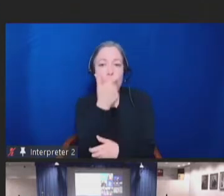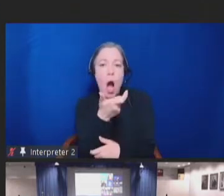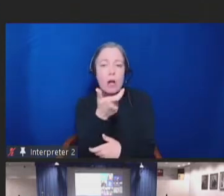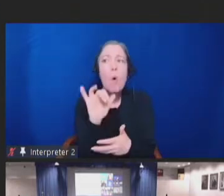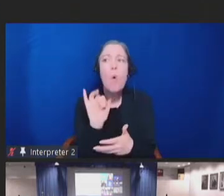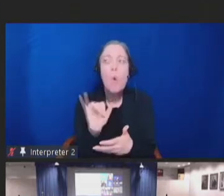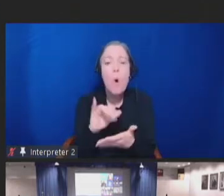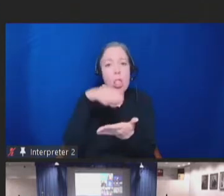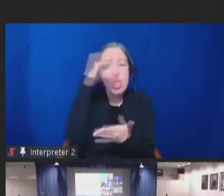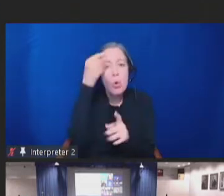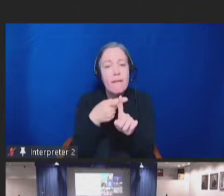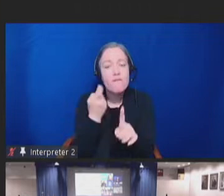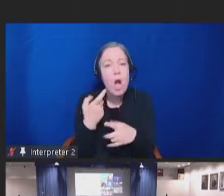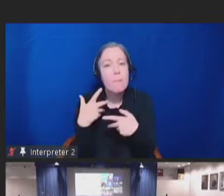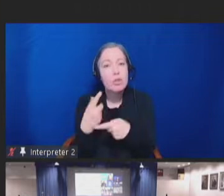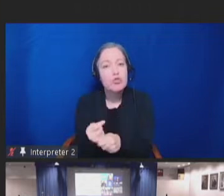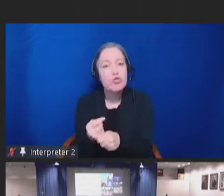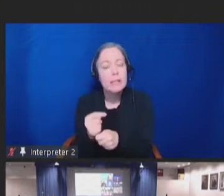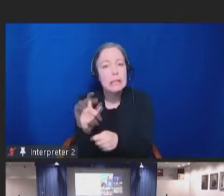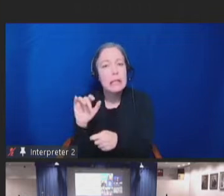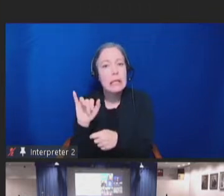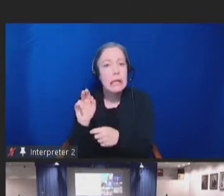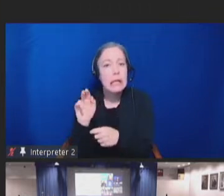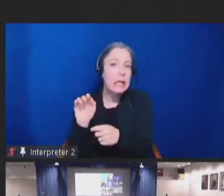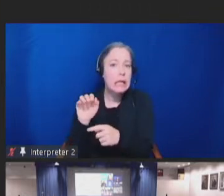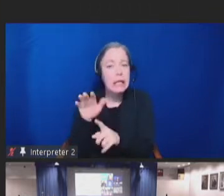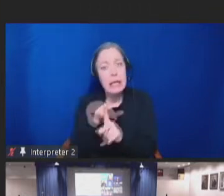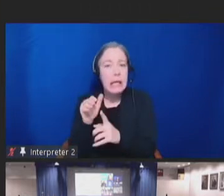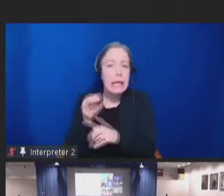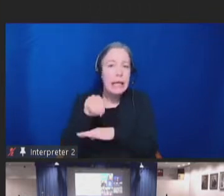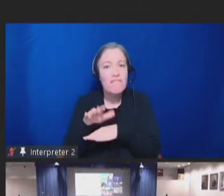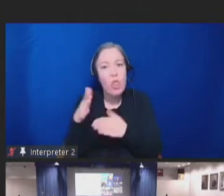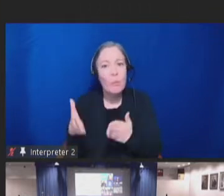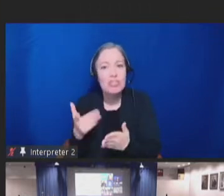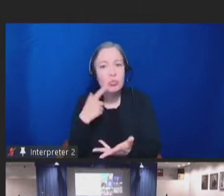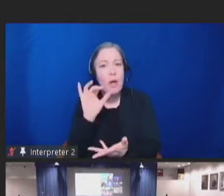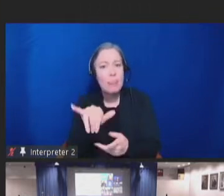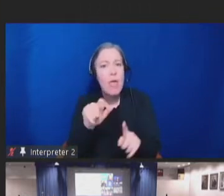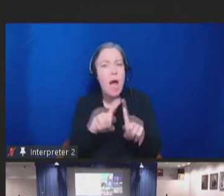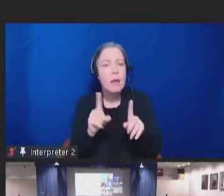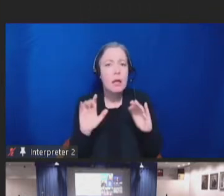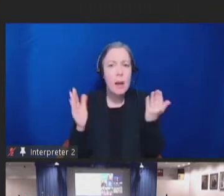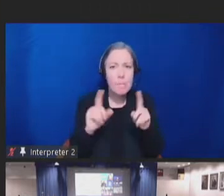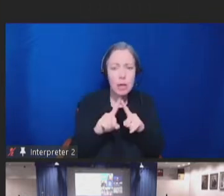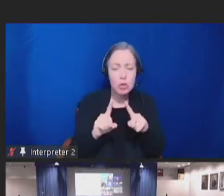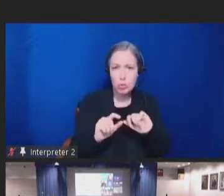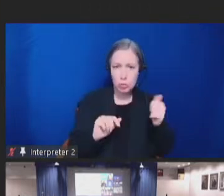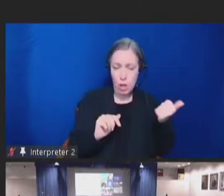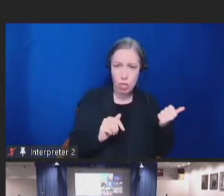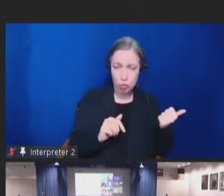So, to that end, we developed a strategy to reach people where they are using the